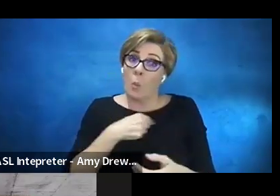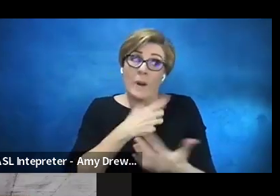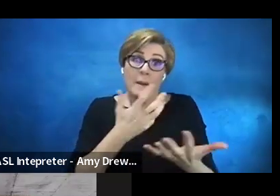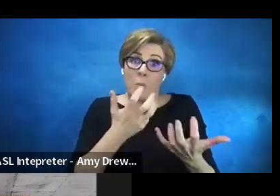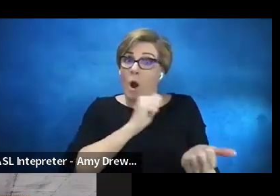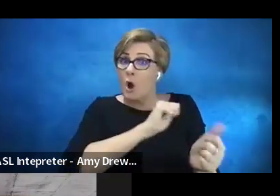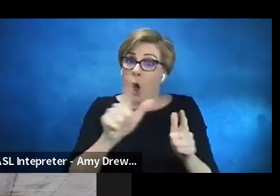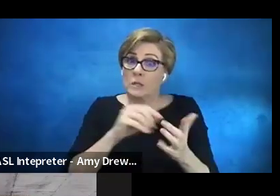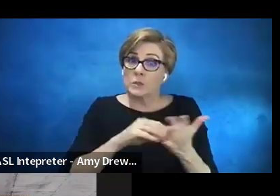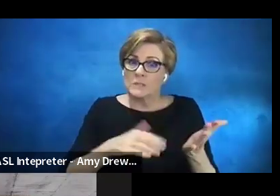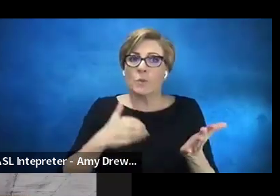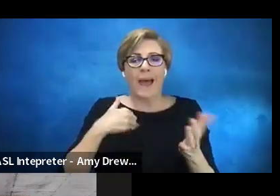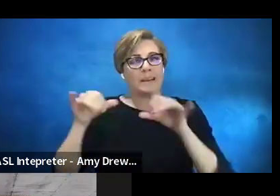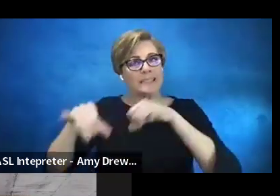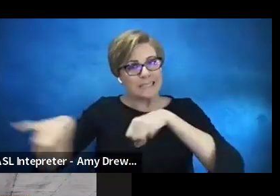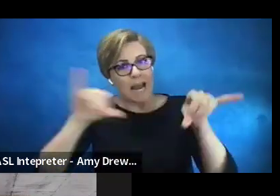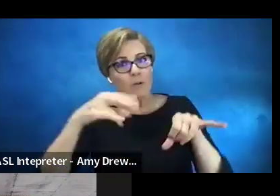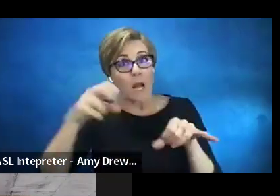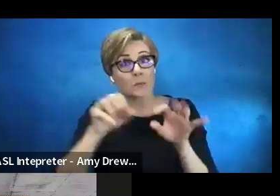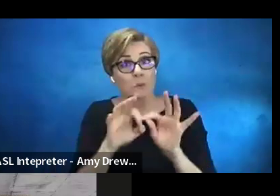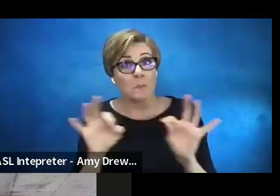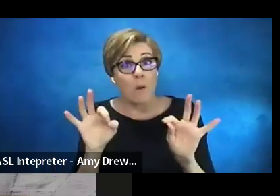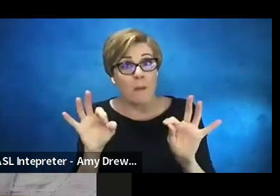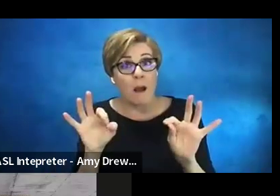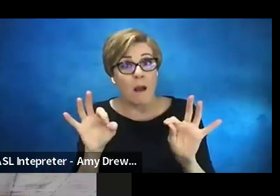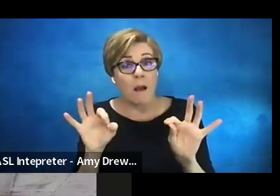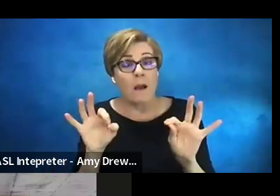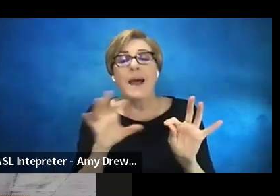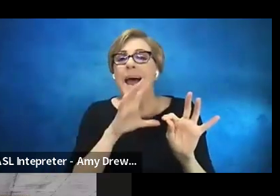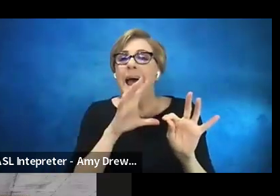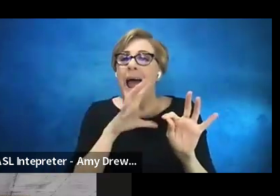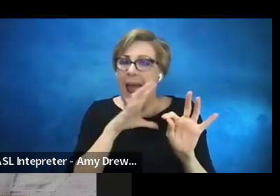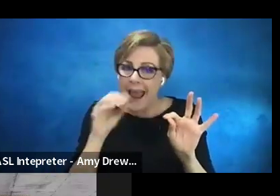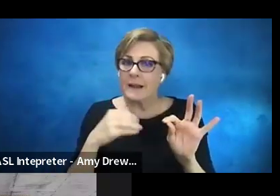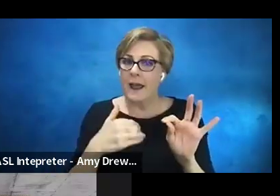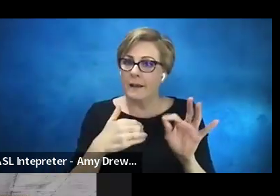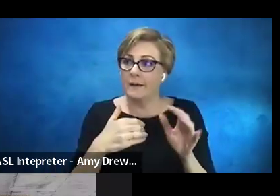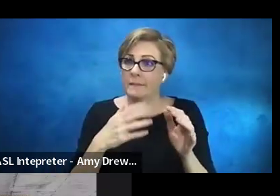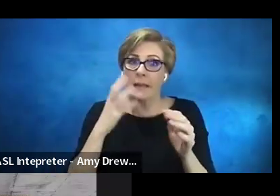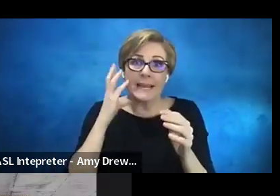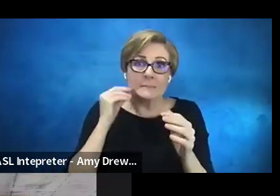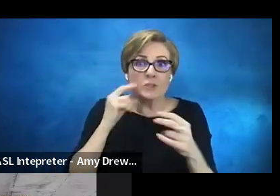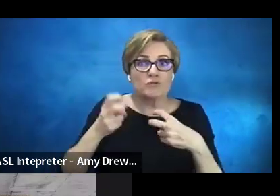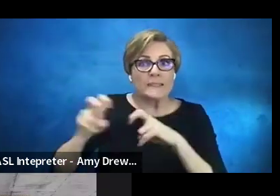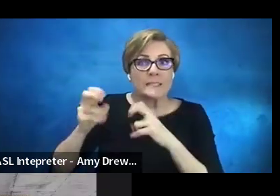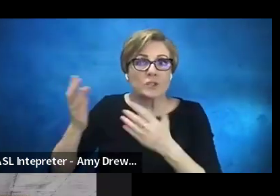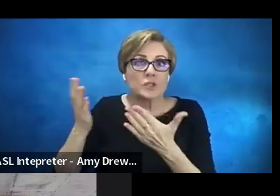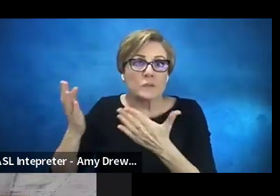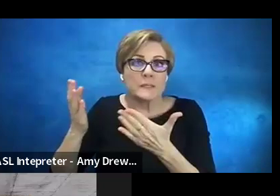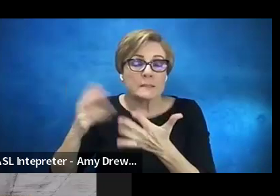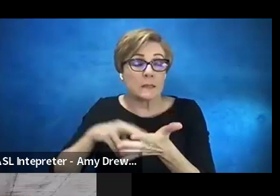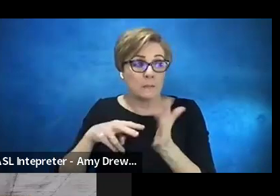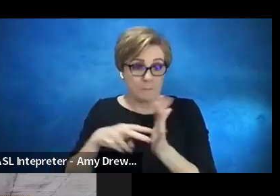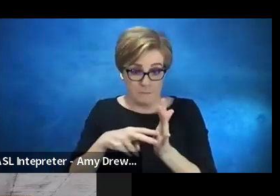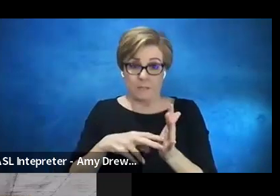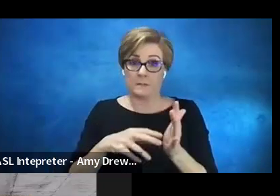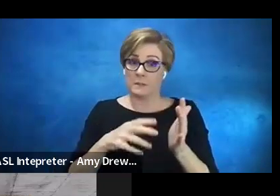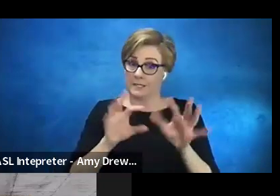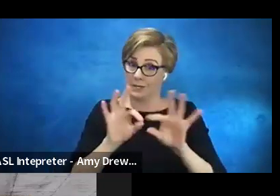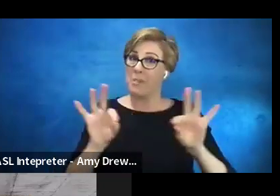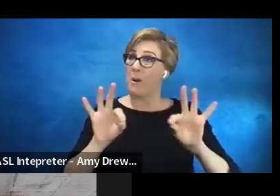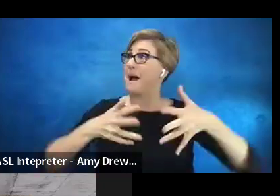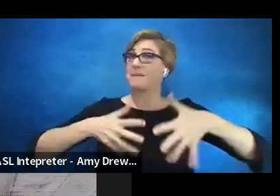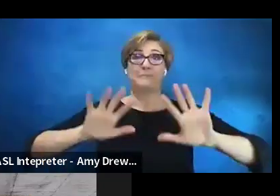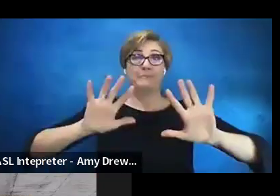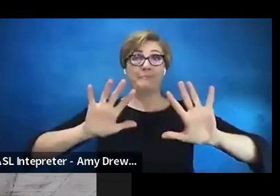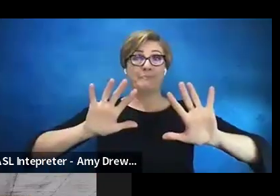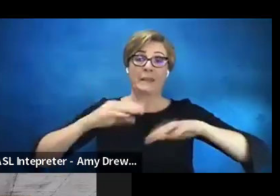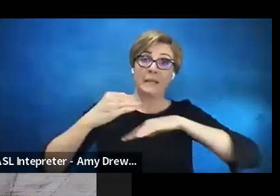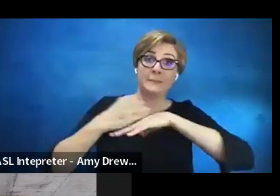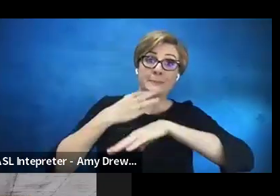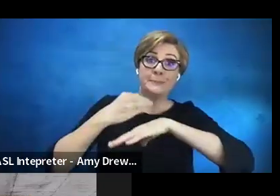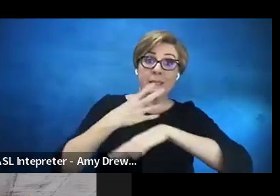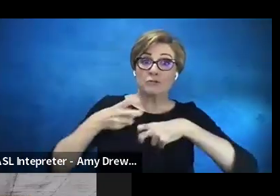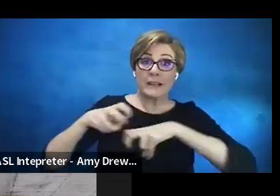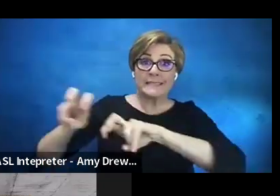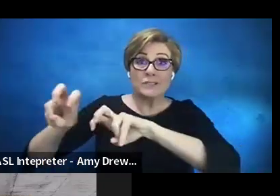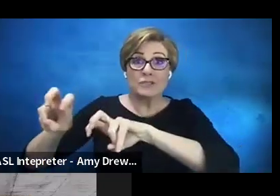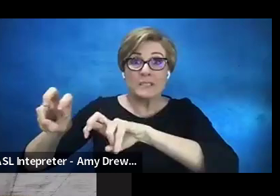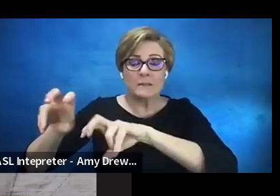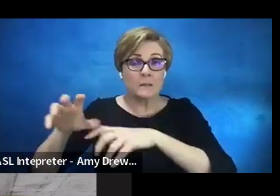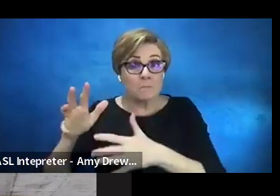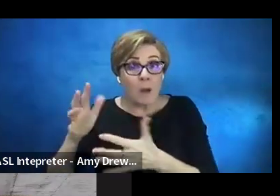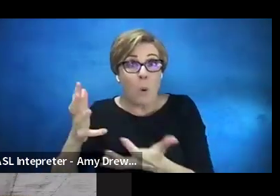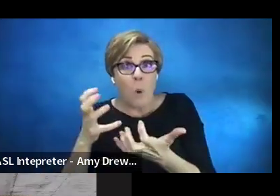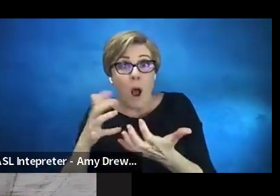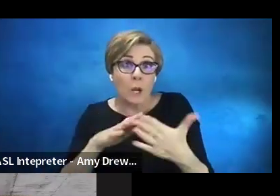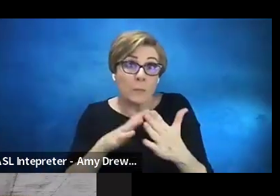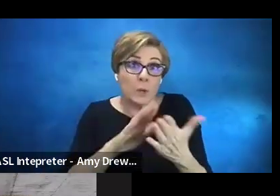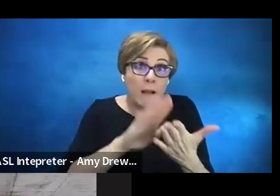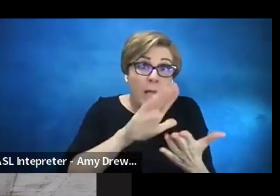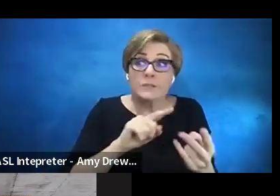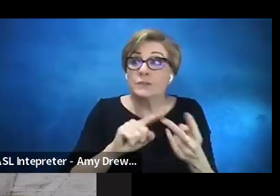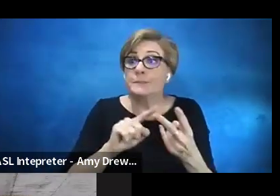Sure. So a couple of things. One is there are academic achievement accountability protocols. So starting in third grade, students have to take standardized tests to see if they are on track with their grade level, mastering their curriculum. In too many states, we have kids who should be able to stay in the general curriculum being tracked off into an alternate curriculum that will take them off the opportunity to get a standard high school diploma.